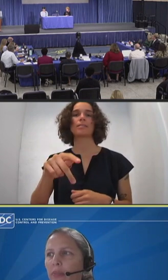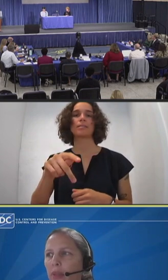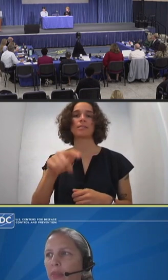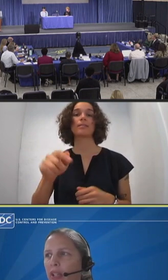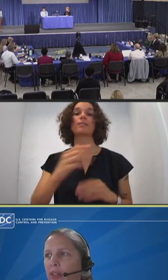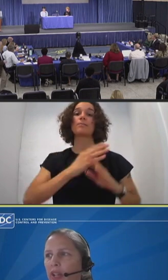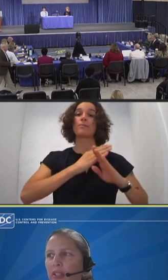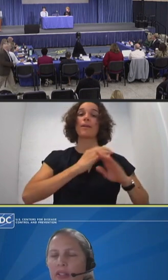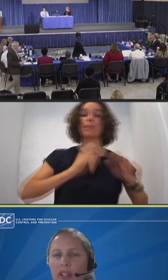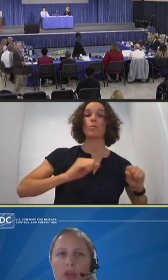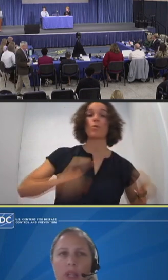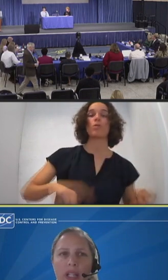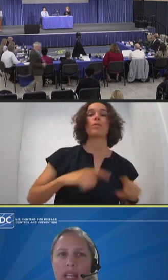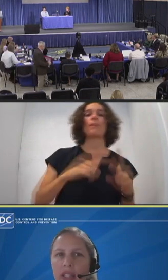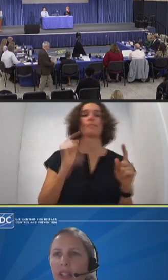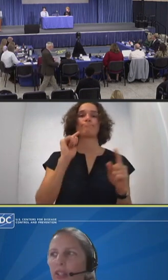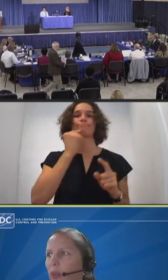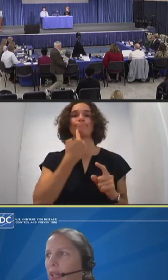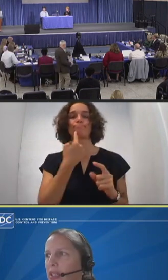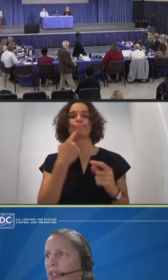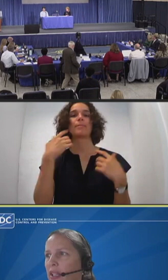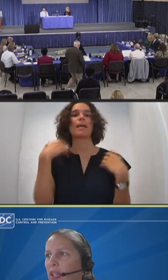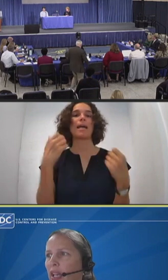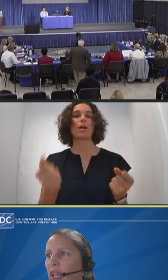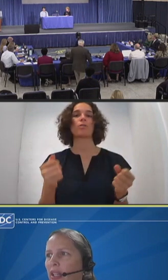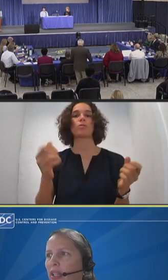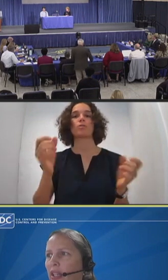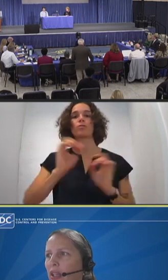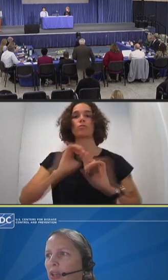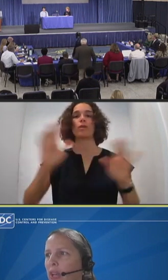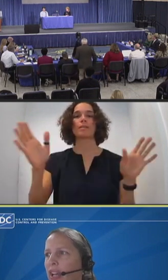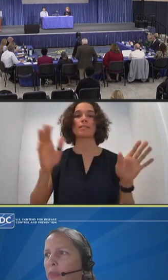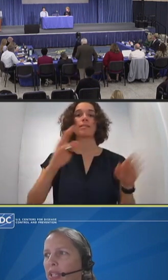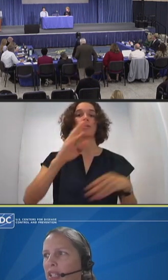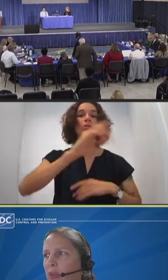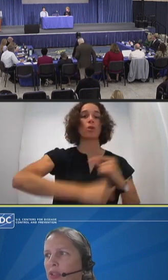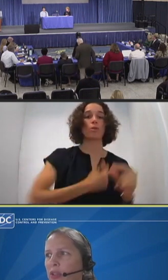public health crisis globally and in the U.S. And we have missed opportunities